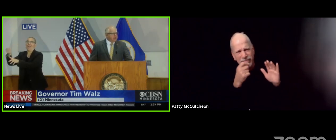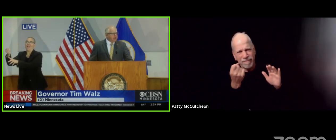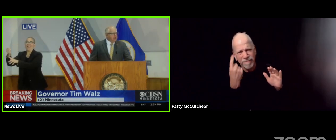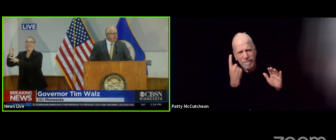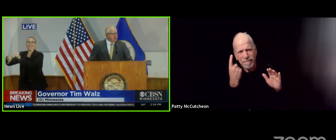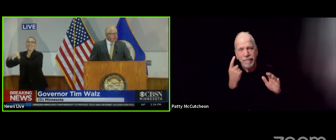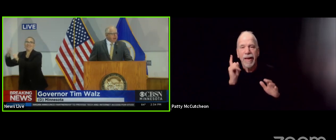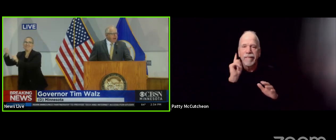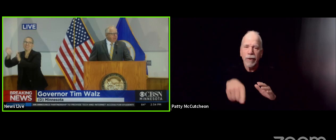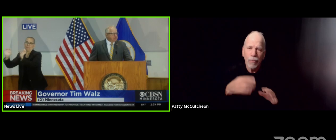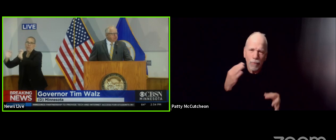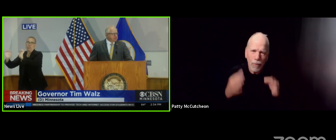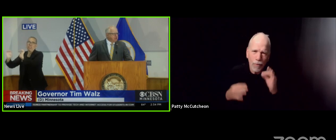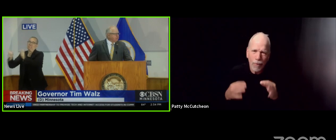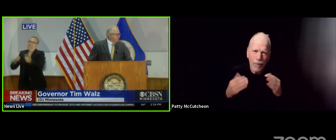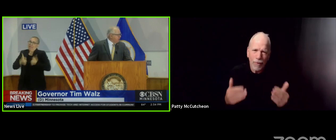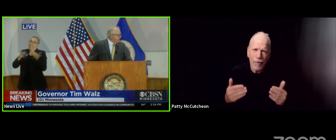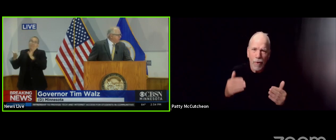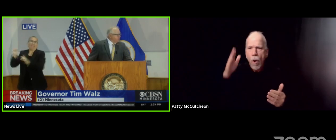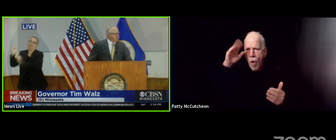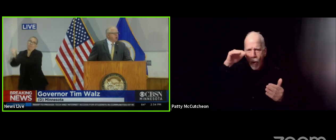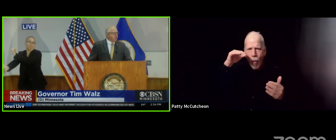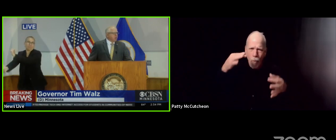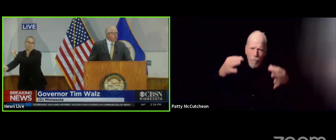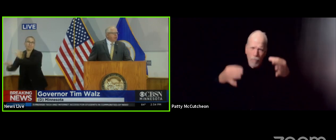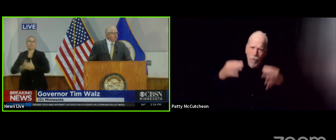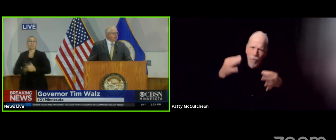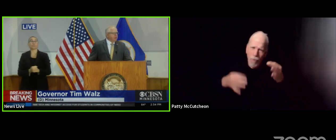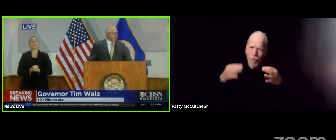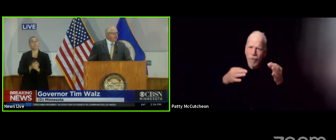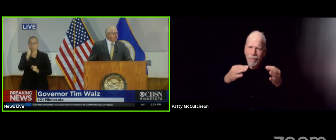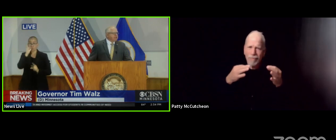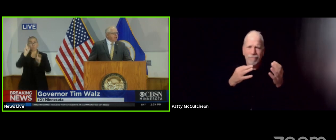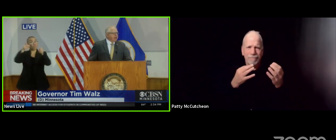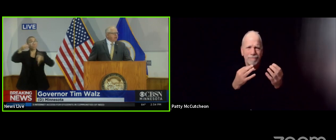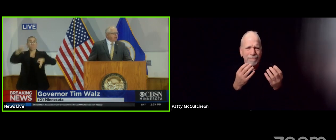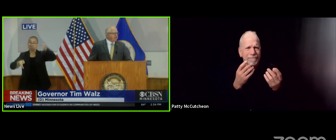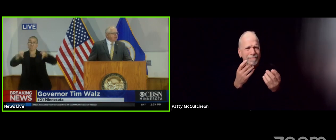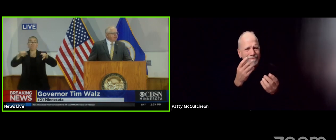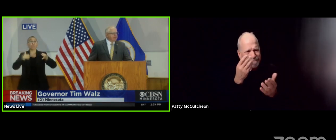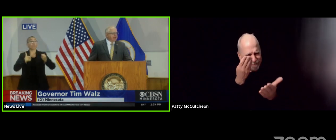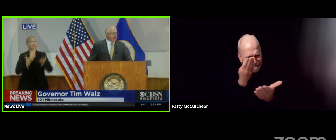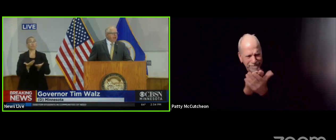THING, BUT I WOULD SUGGEST FOR ALL OF US, WE START WORKING WAS A BULL WORK AGAINST THAT TO CRAFT SOMETHING THAT CAN'T BE